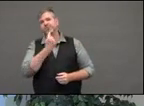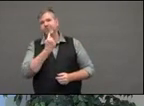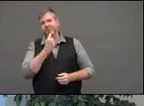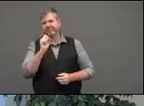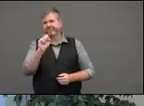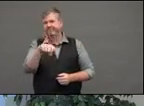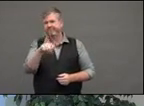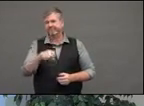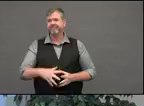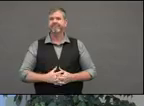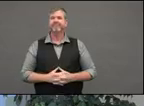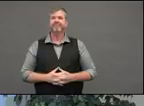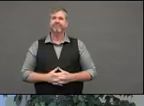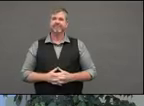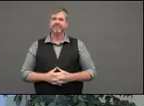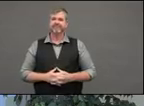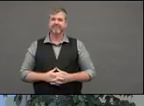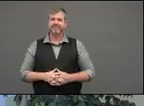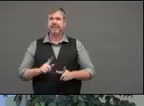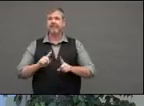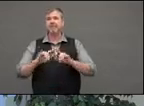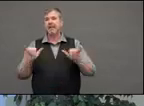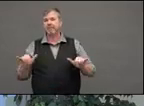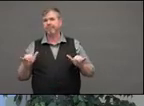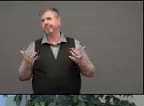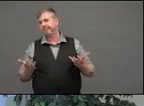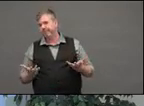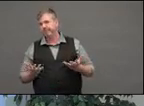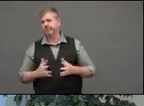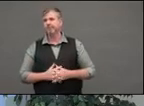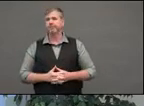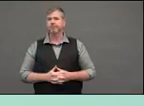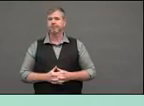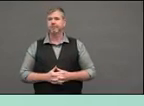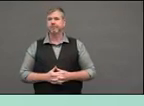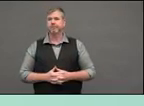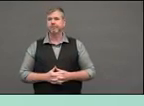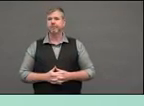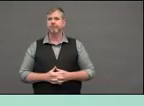at the same time it gives me a time to you know develop new things new skill